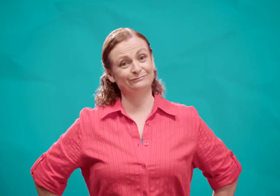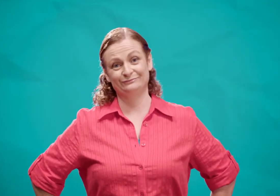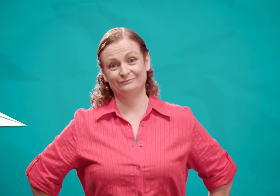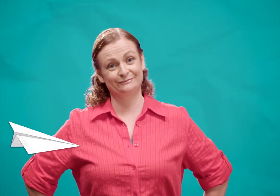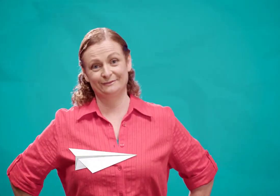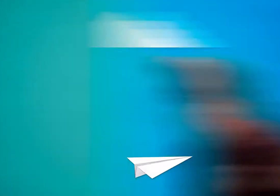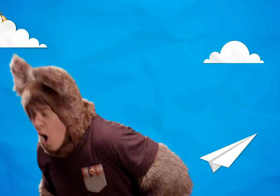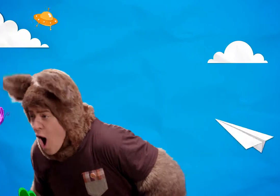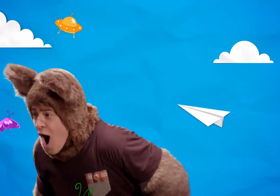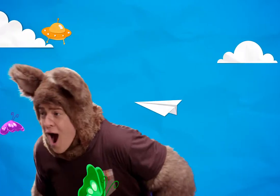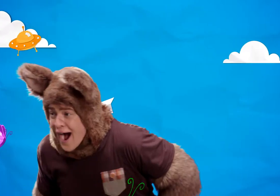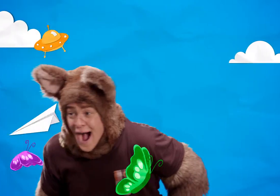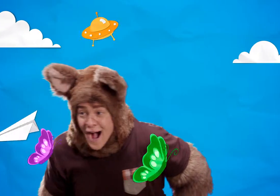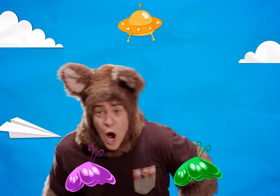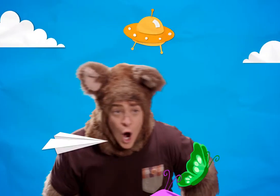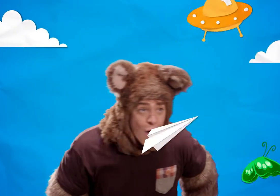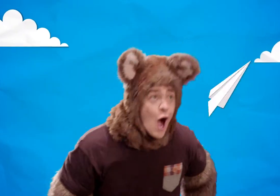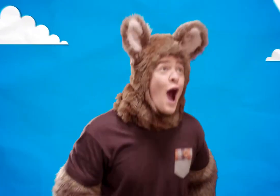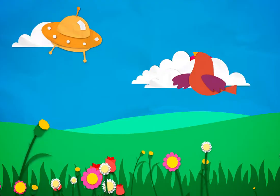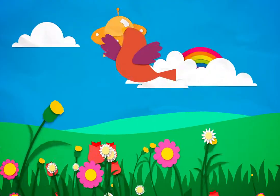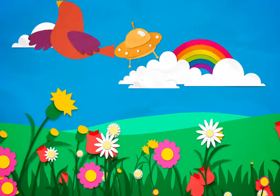Hmm! Wow!